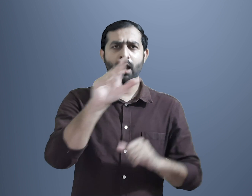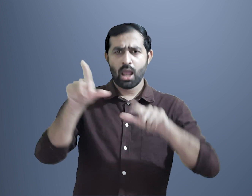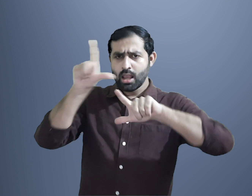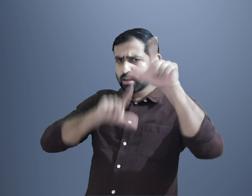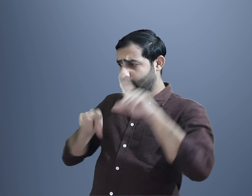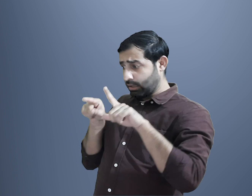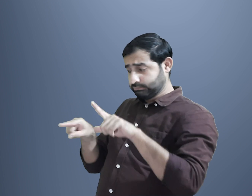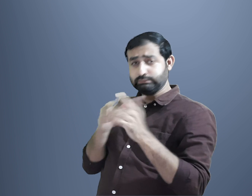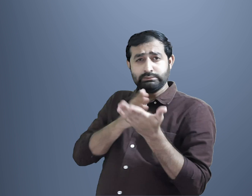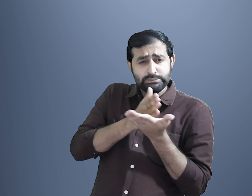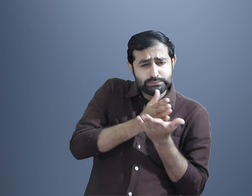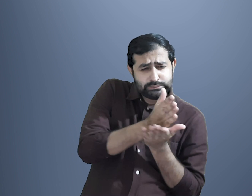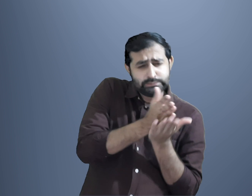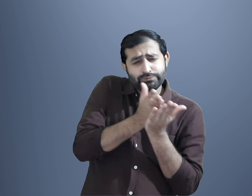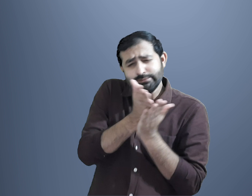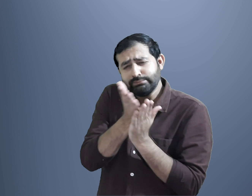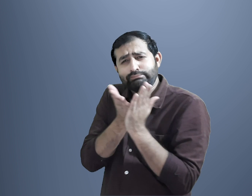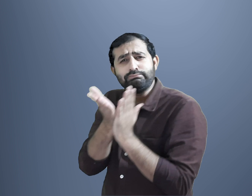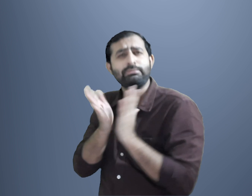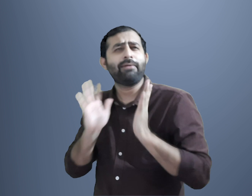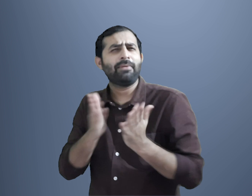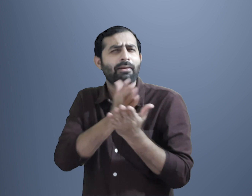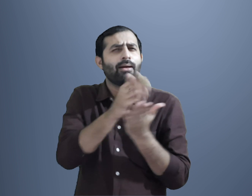Language can be used for so many reasons.